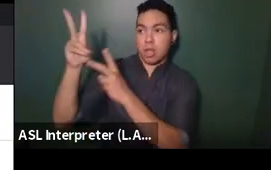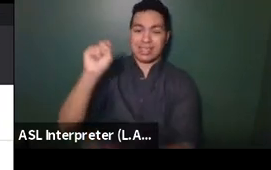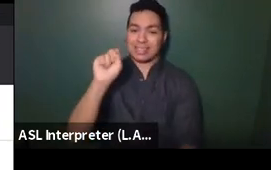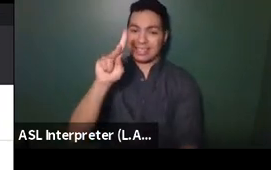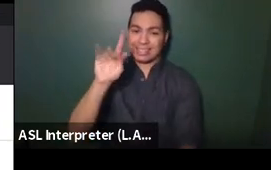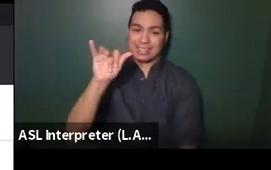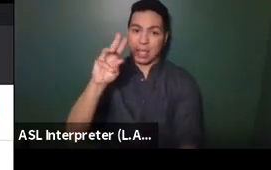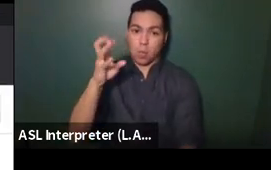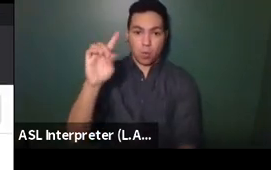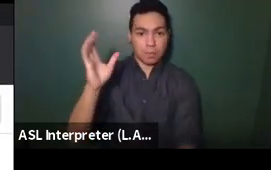Katherine Livick - ESD 112: These grades can be